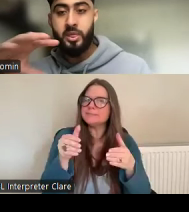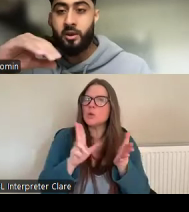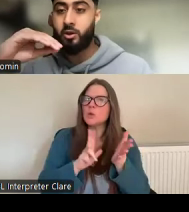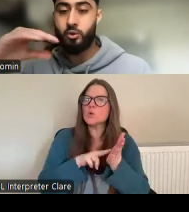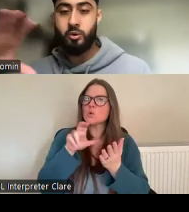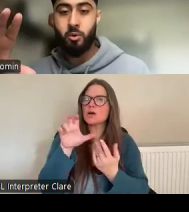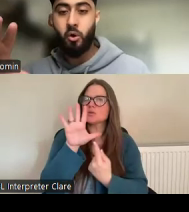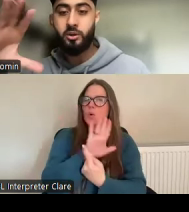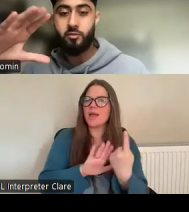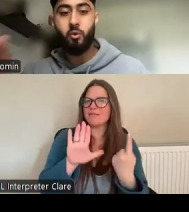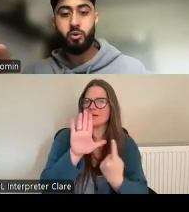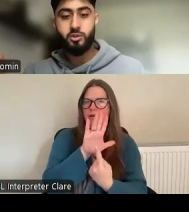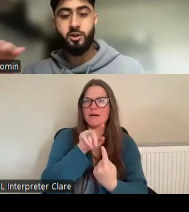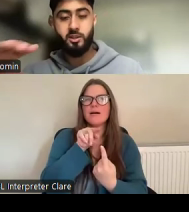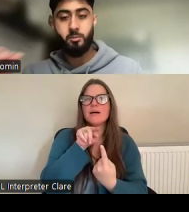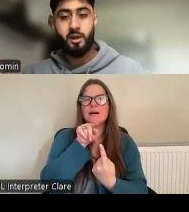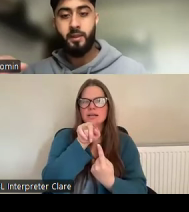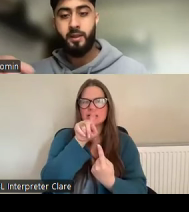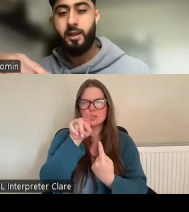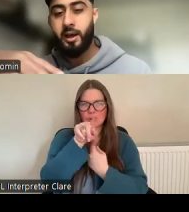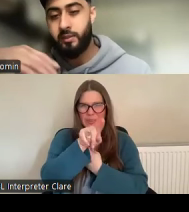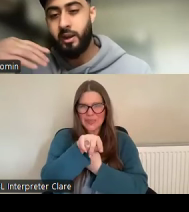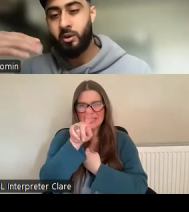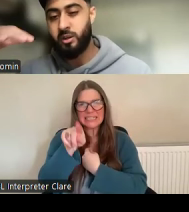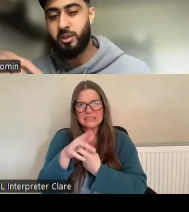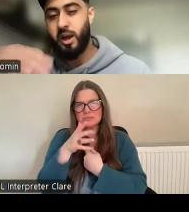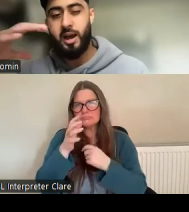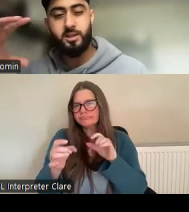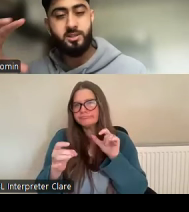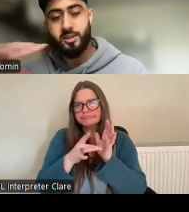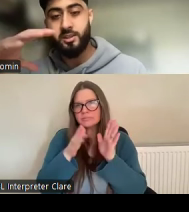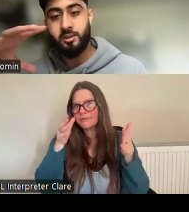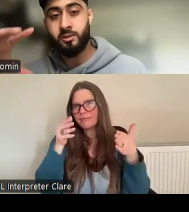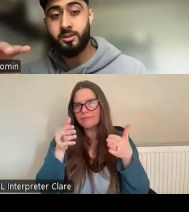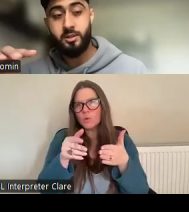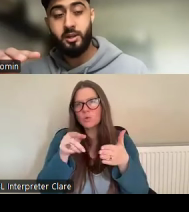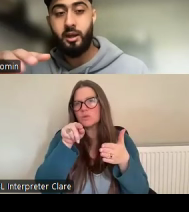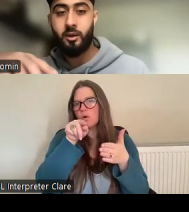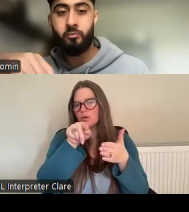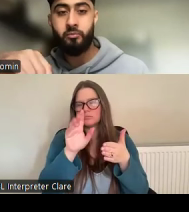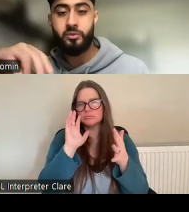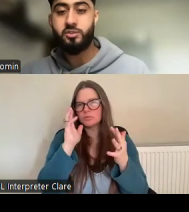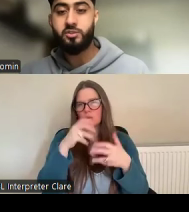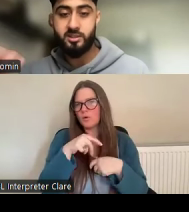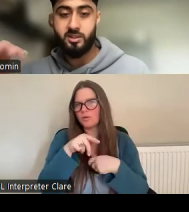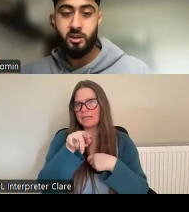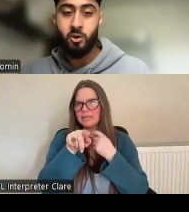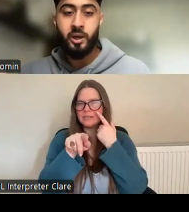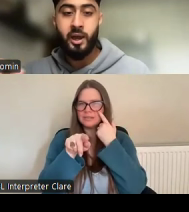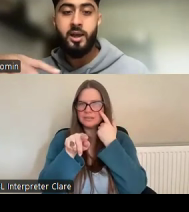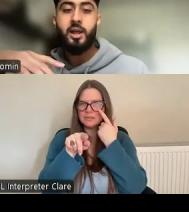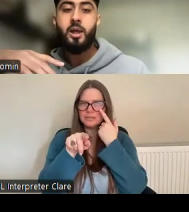They're not too important to focus on at the minute, and they're not going to be the highest yield settings that you need to look at.